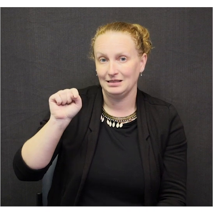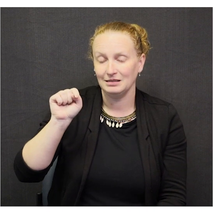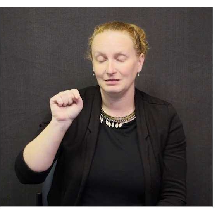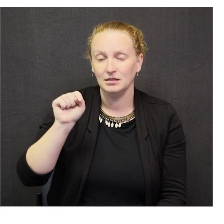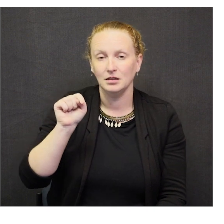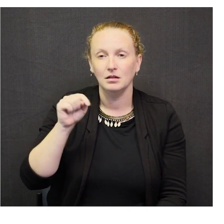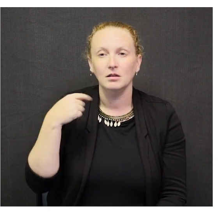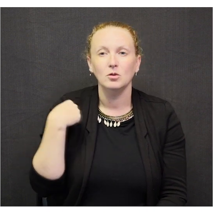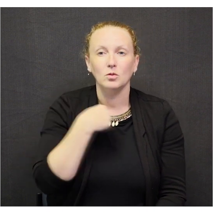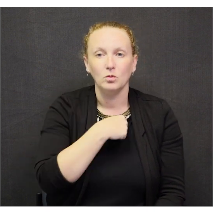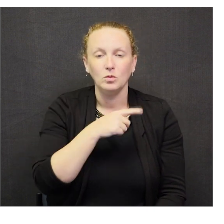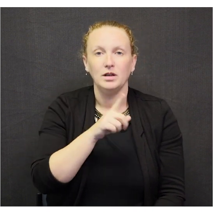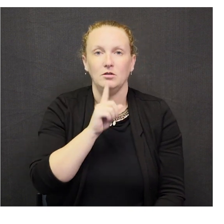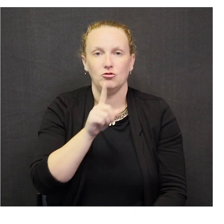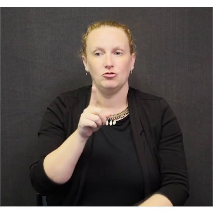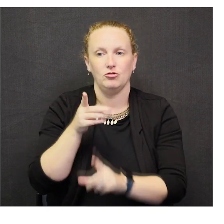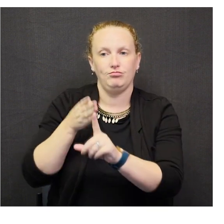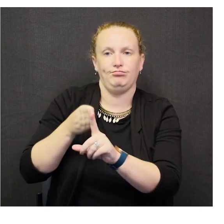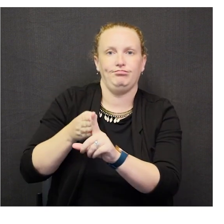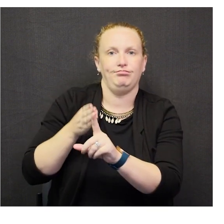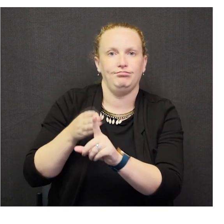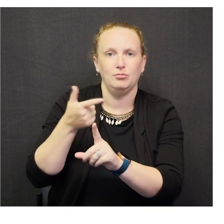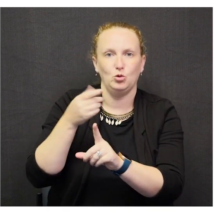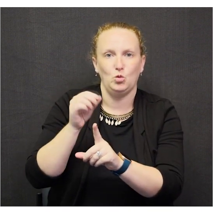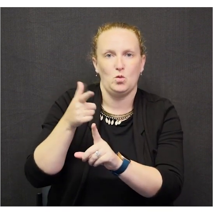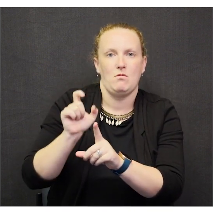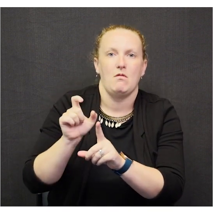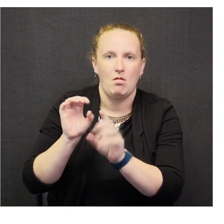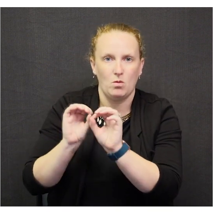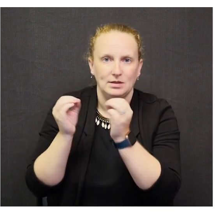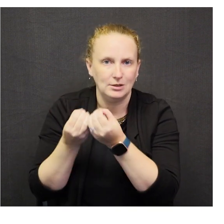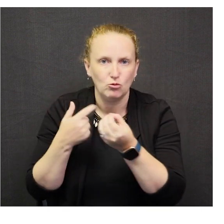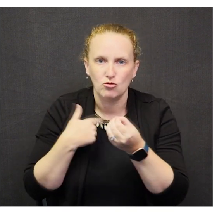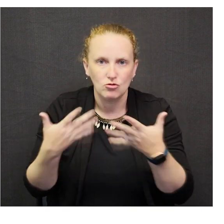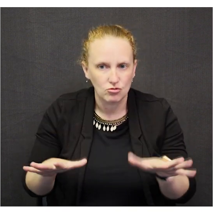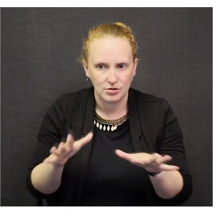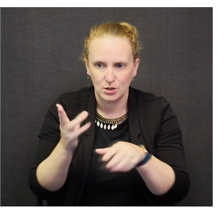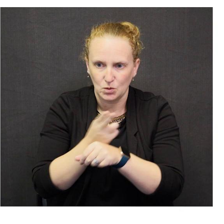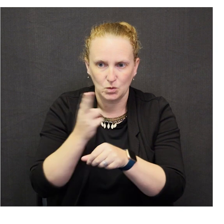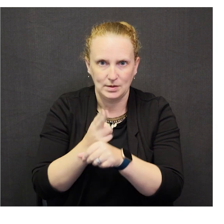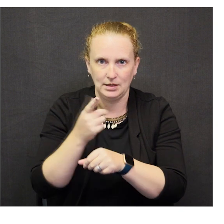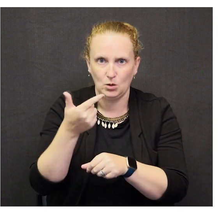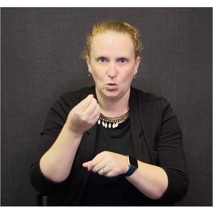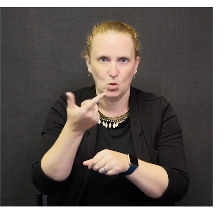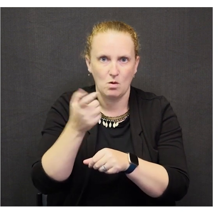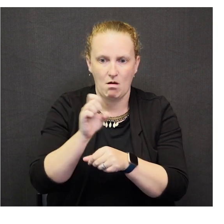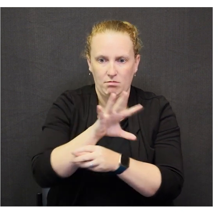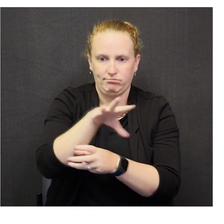already using Google meet internally to meet with colleagues across campuses or interdisciplinary